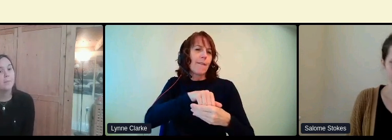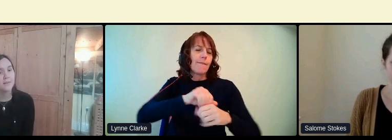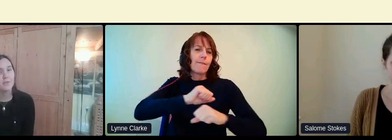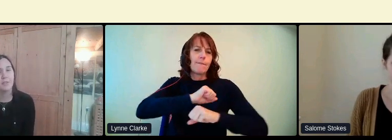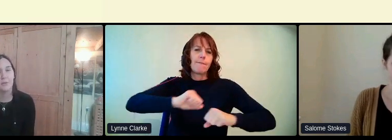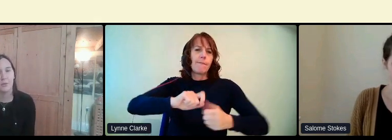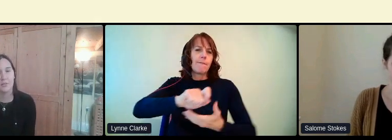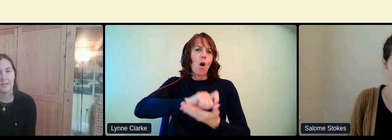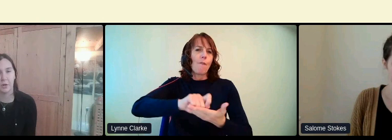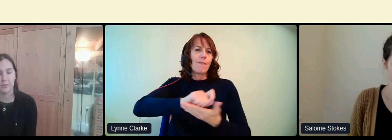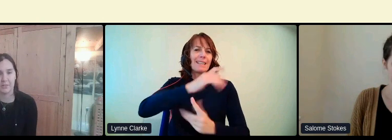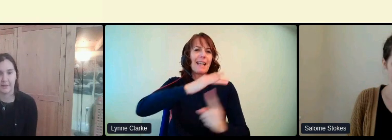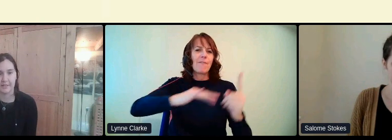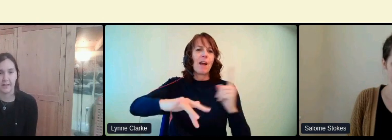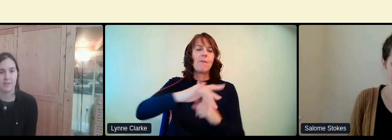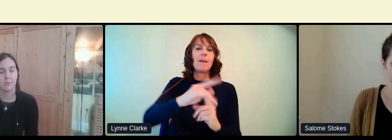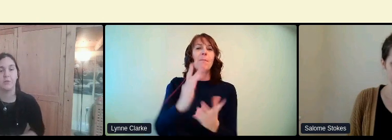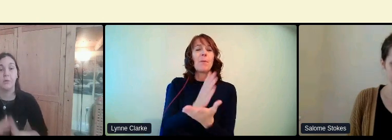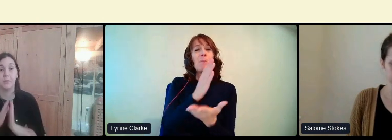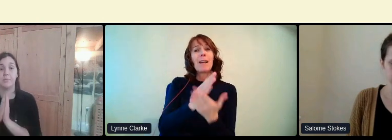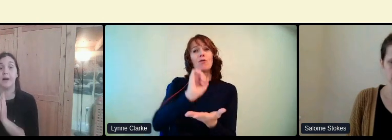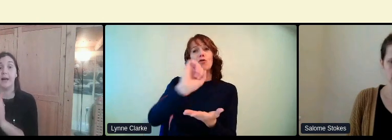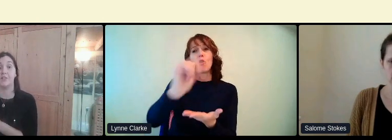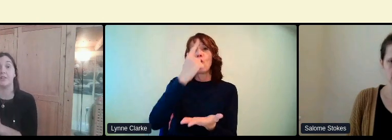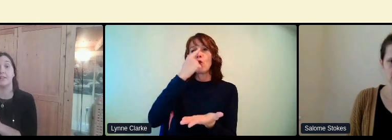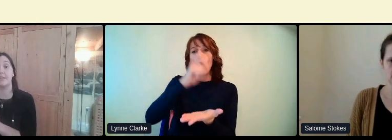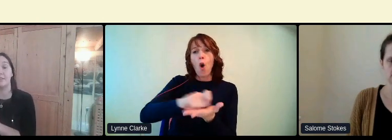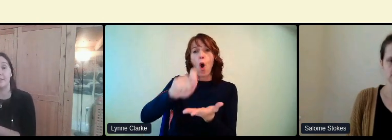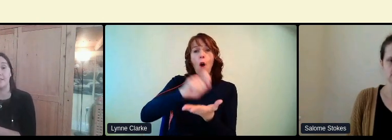but make sure that you cortisone your office space and ask what your people actually need